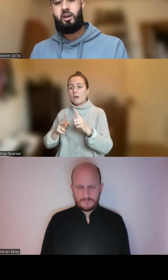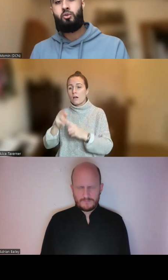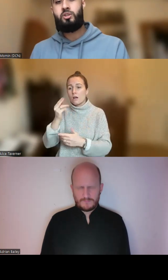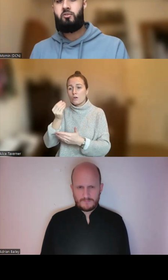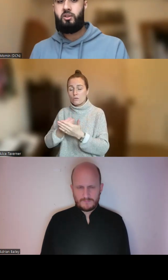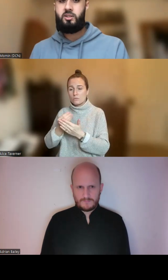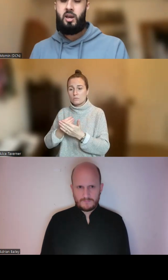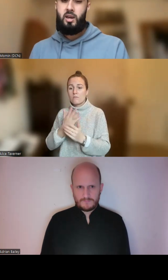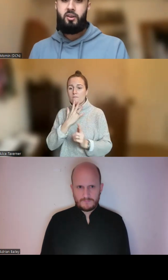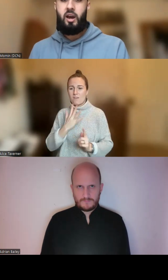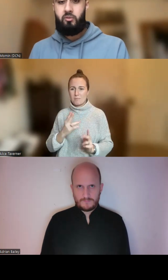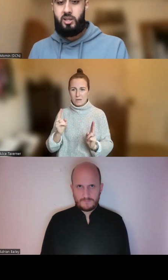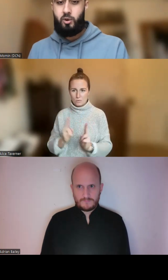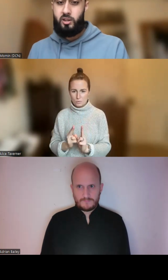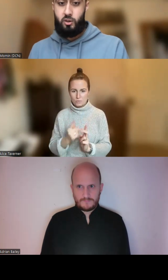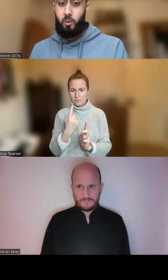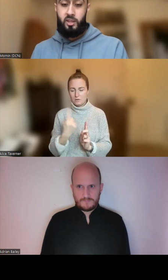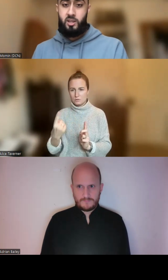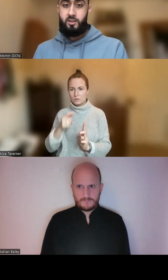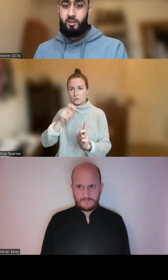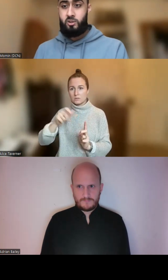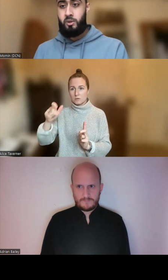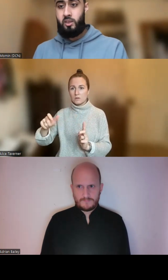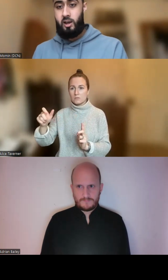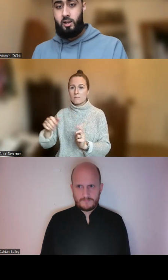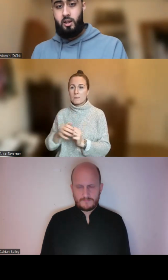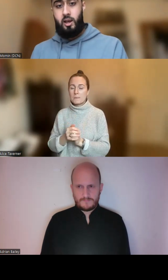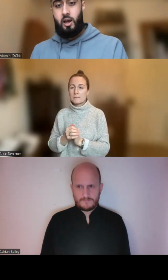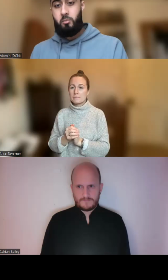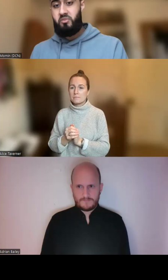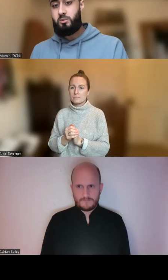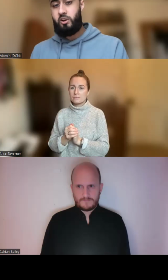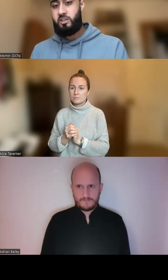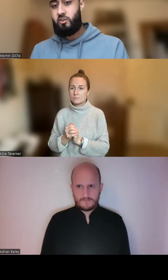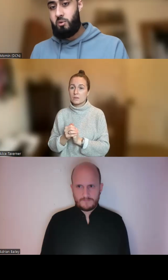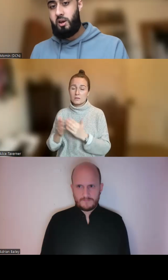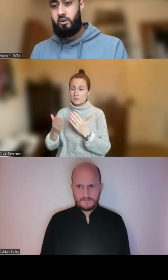that huge difference that you can with Facebook and Instagram. It doesn't mean that Facebook and Instagram are better